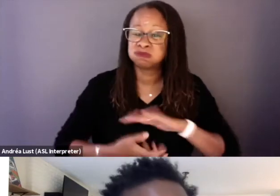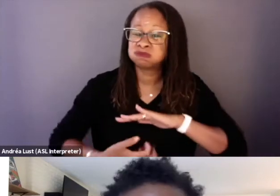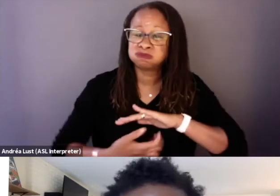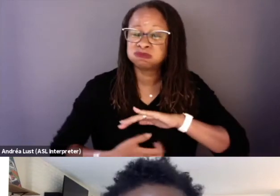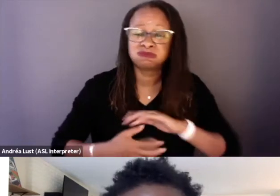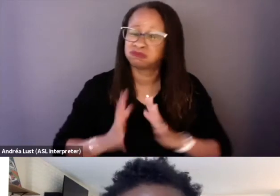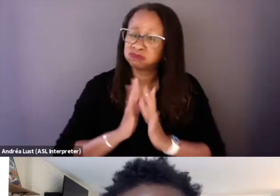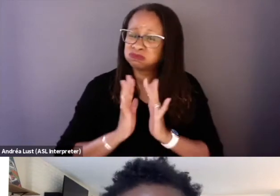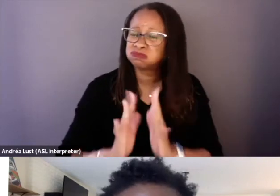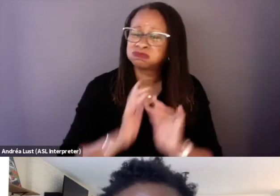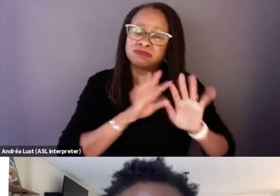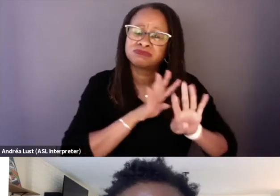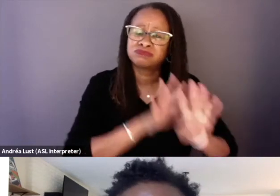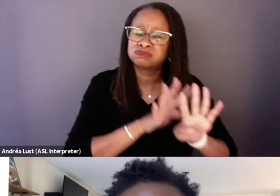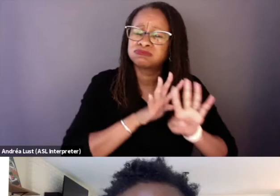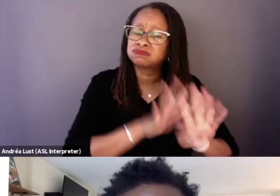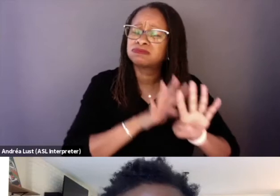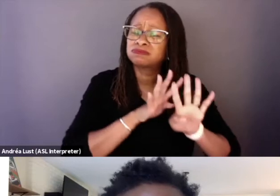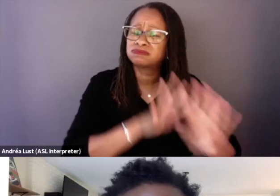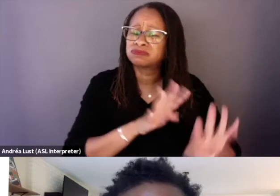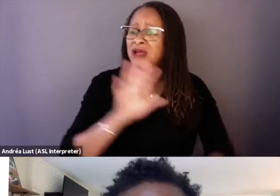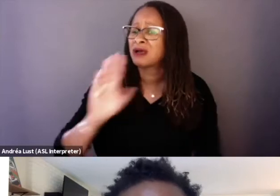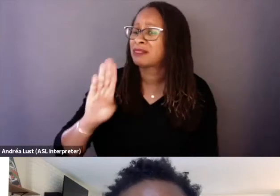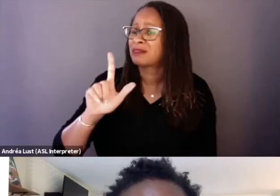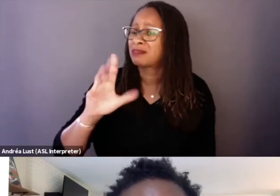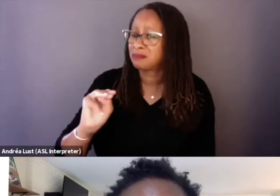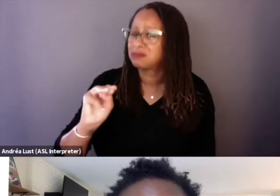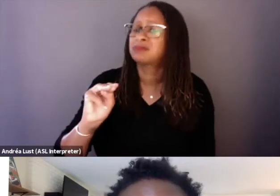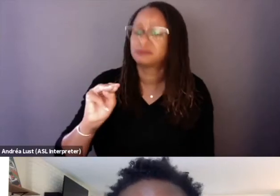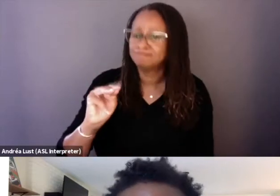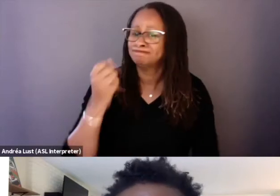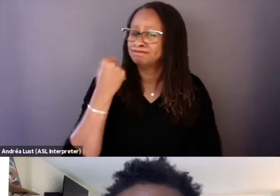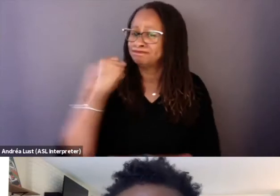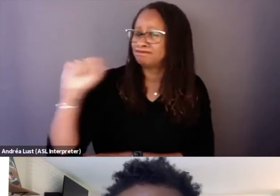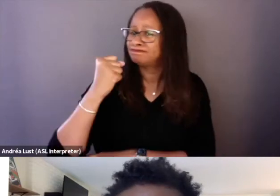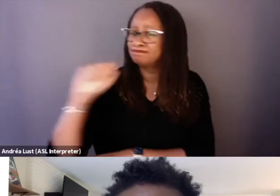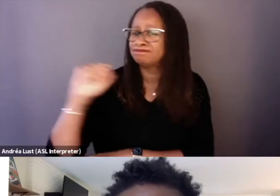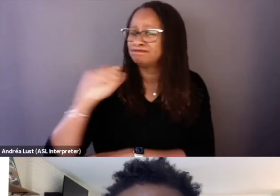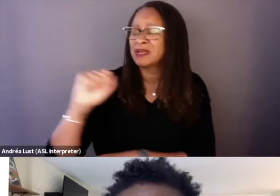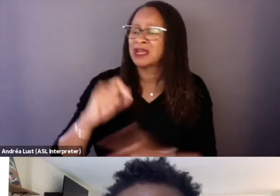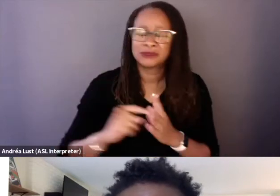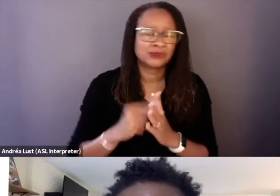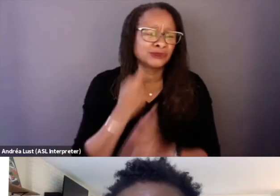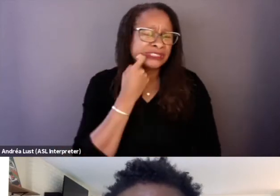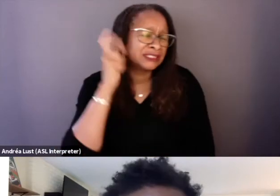been happening for the last few weeks. We were just starting to hear about Breonna's case